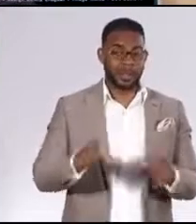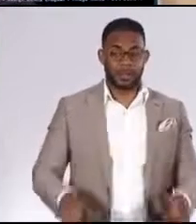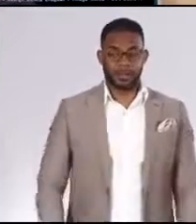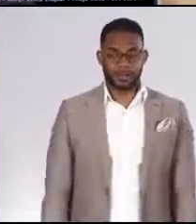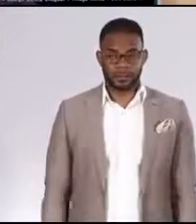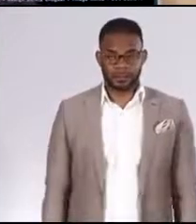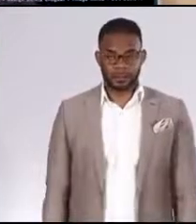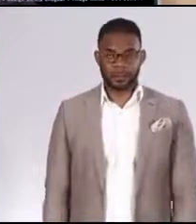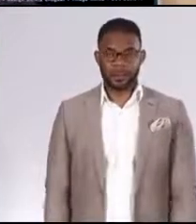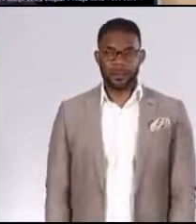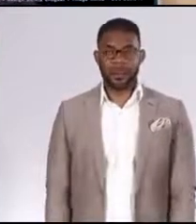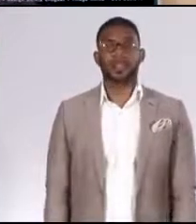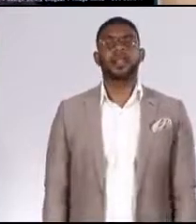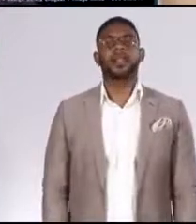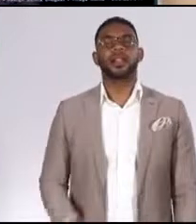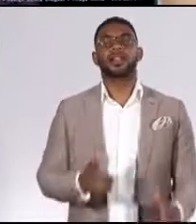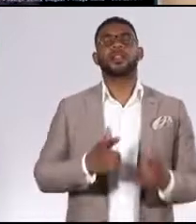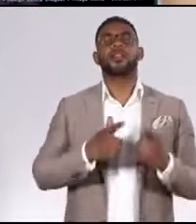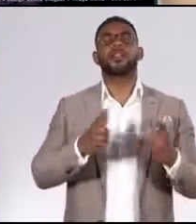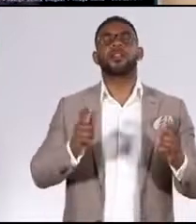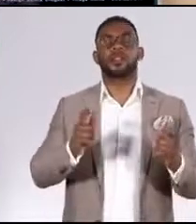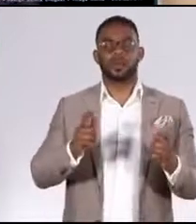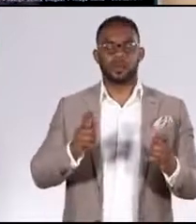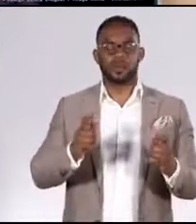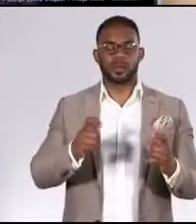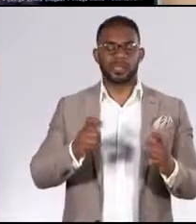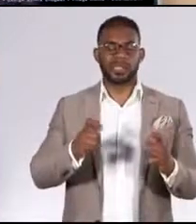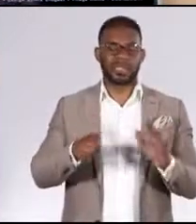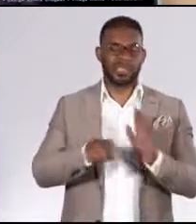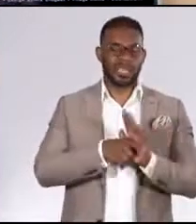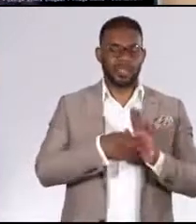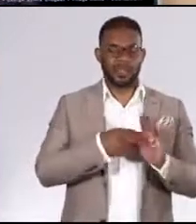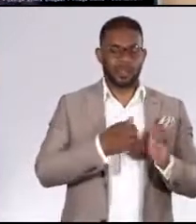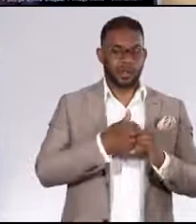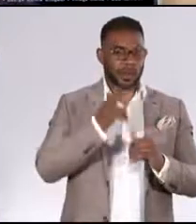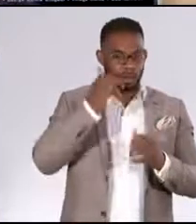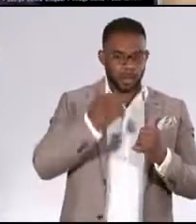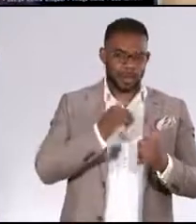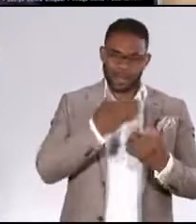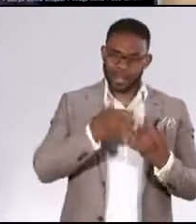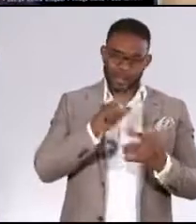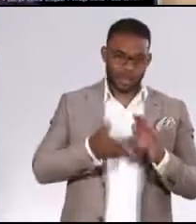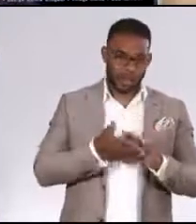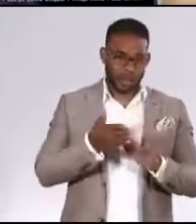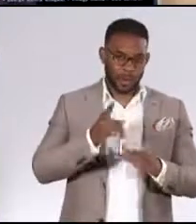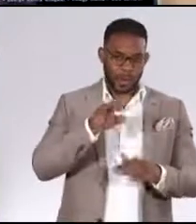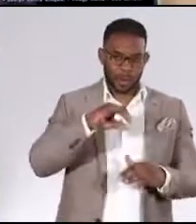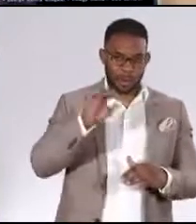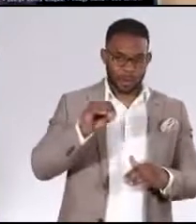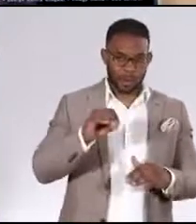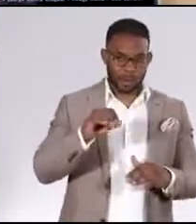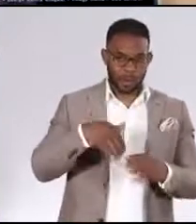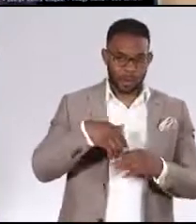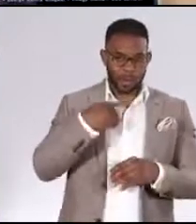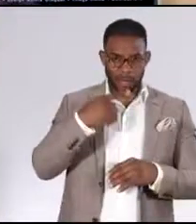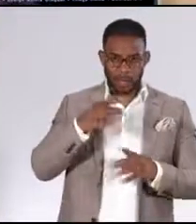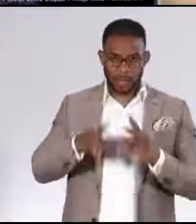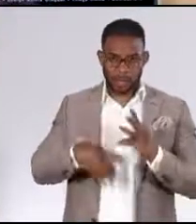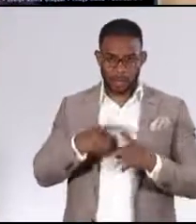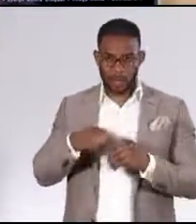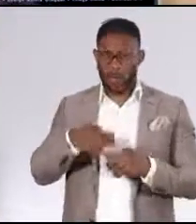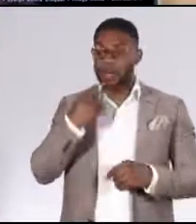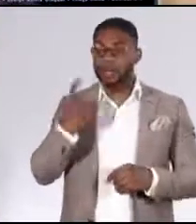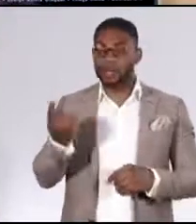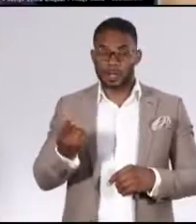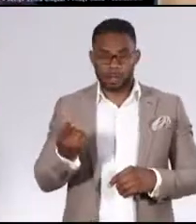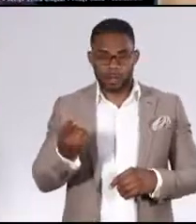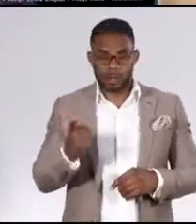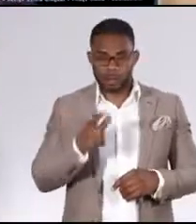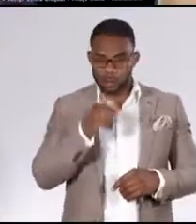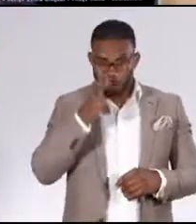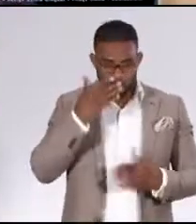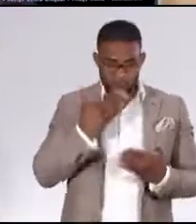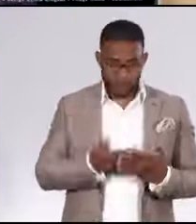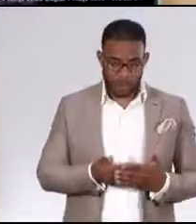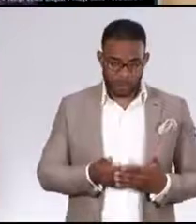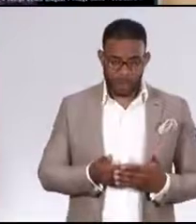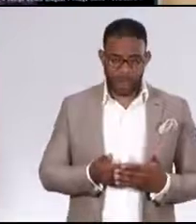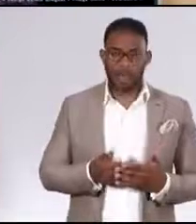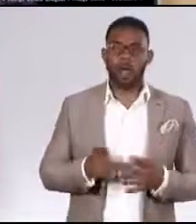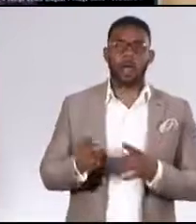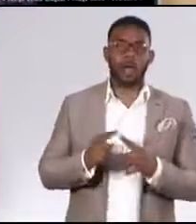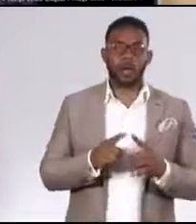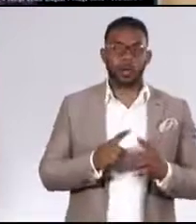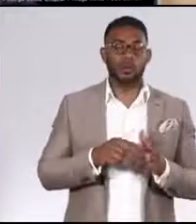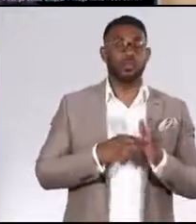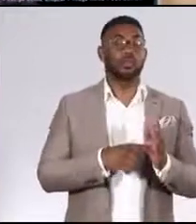There is a huge self stigma with hearing loss is not easy when you operate 100% in the hearing world to tell someone you're here well and also to show your hearing aids.